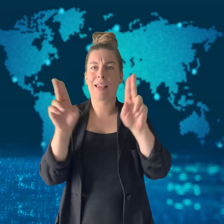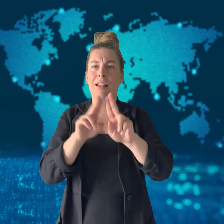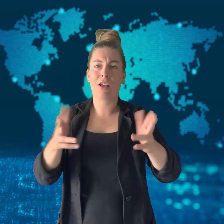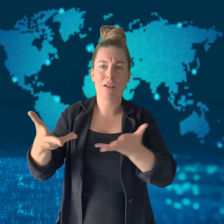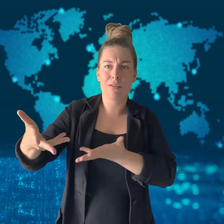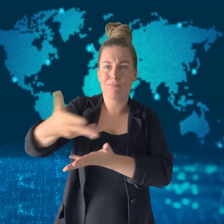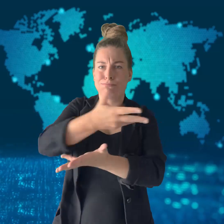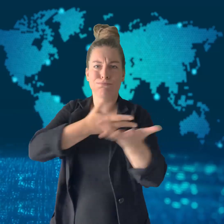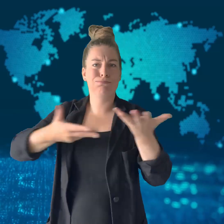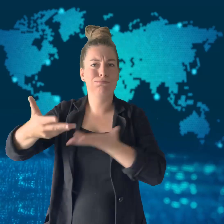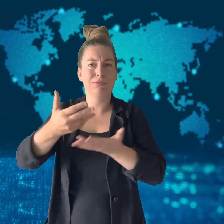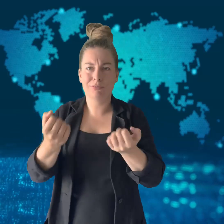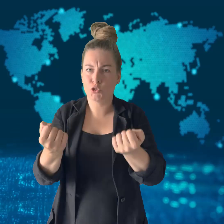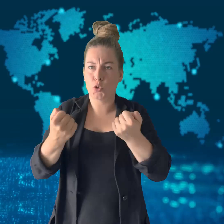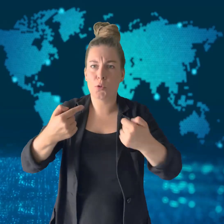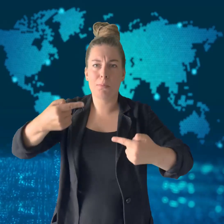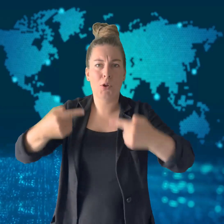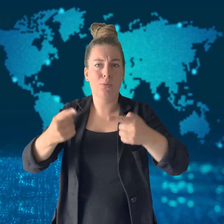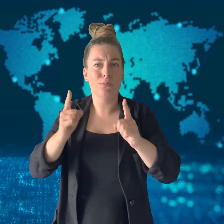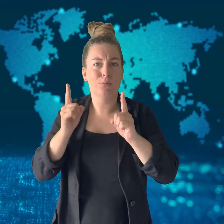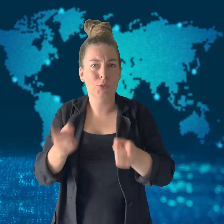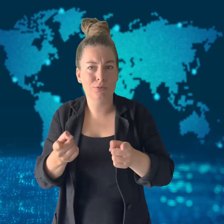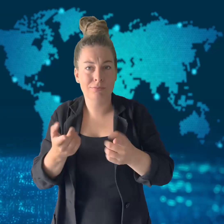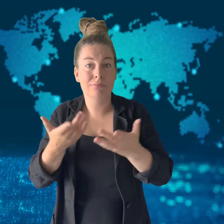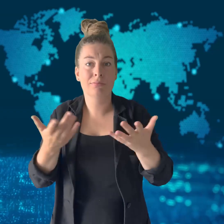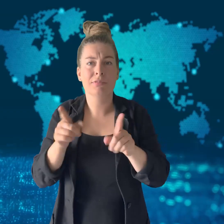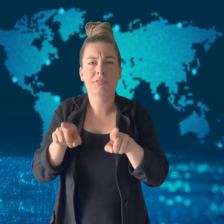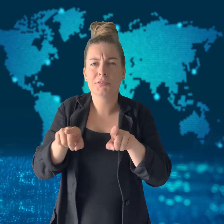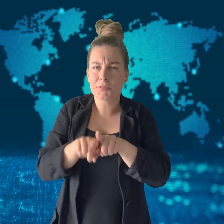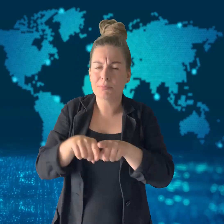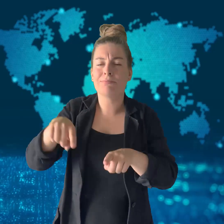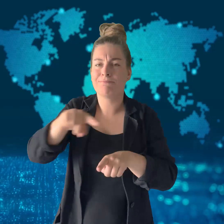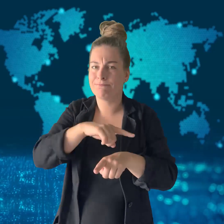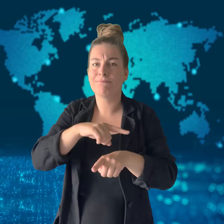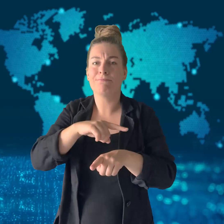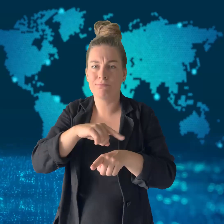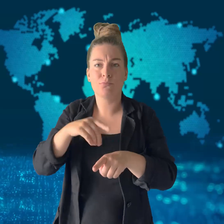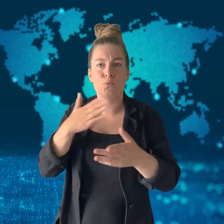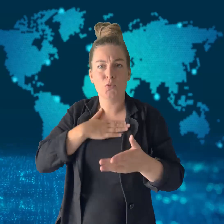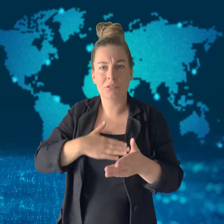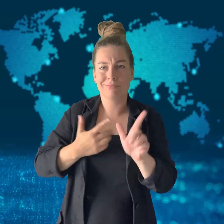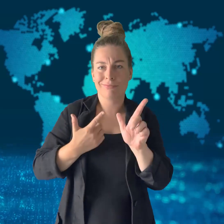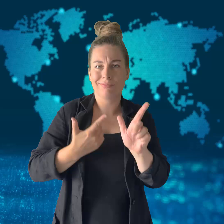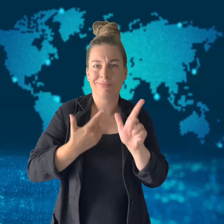They emphasized supplying arms to Ukraine as well as